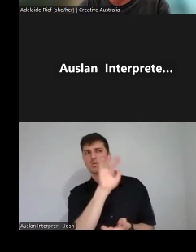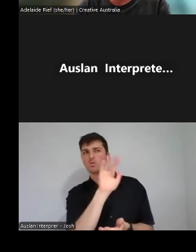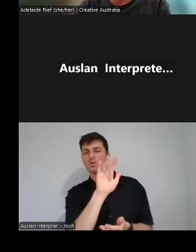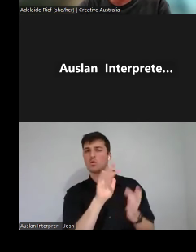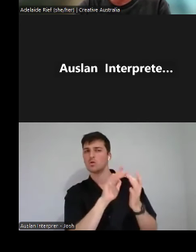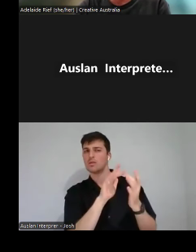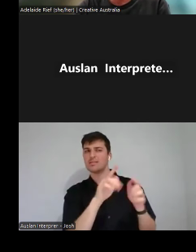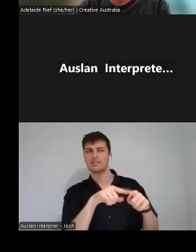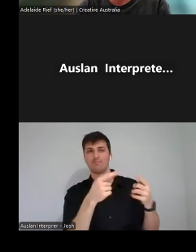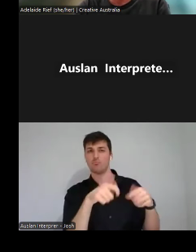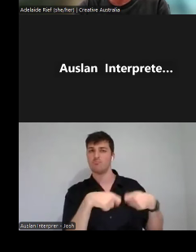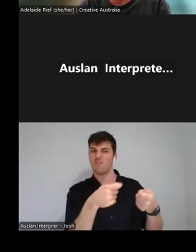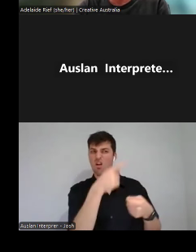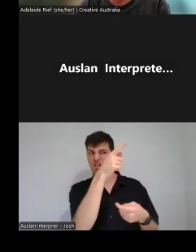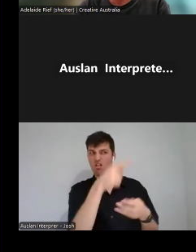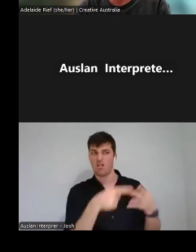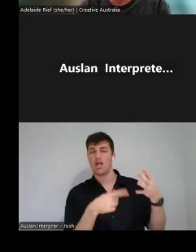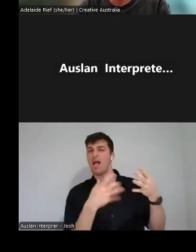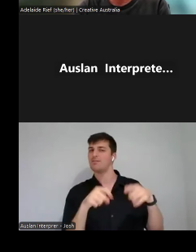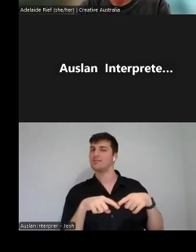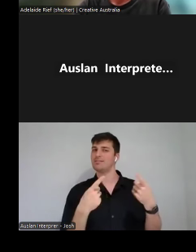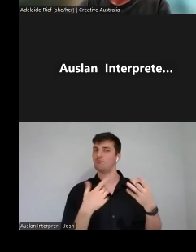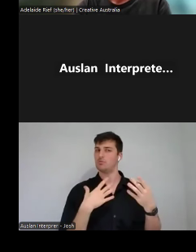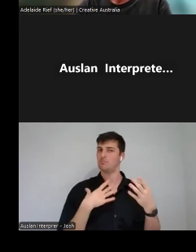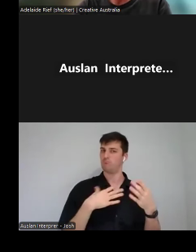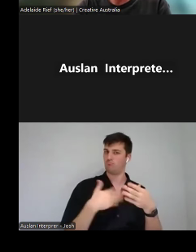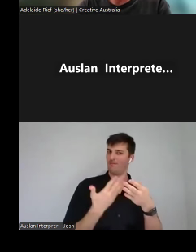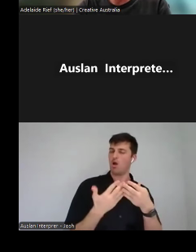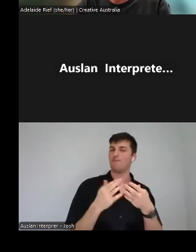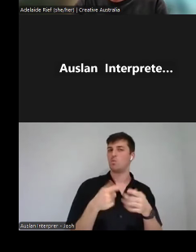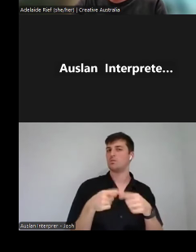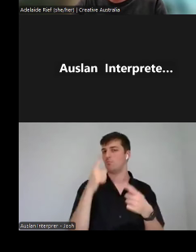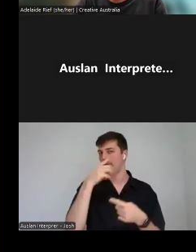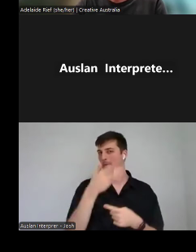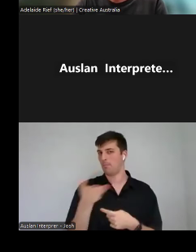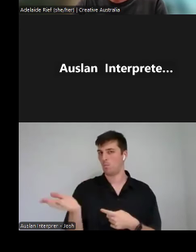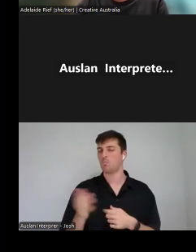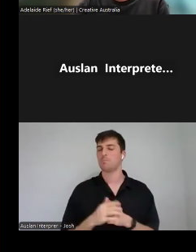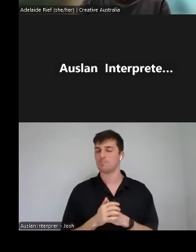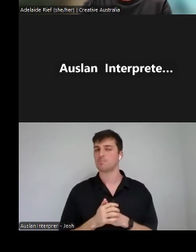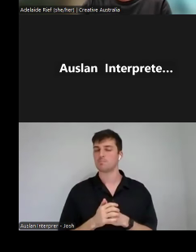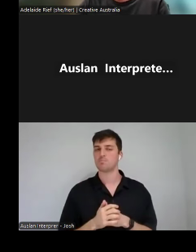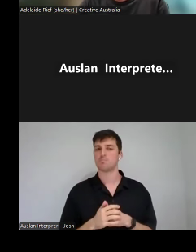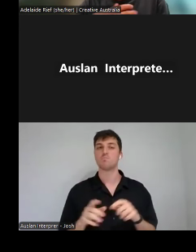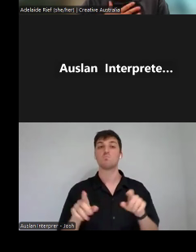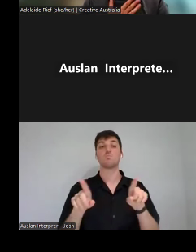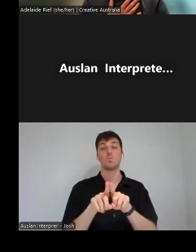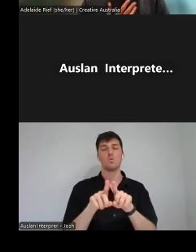people and different organisations in different ways. Finally, please get in touch. Myself and my